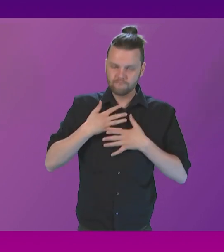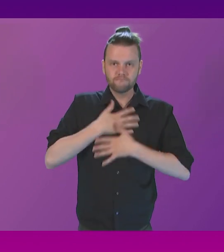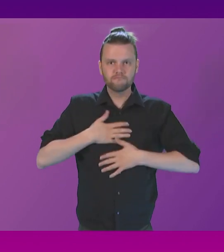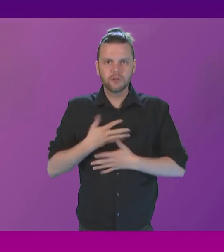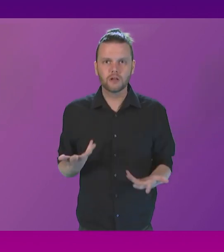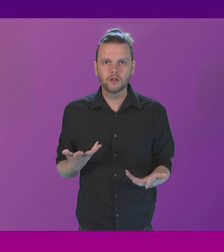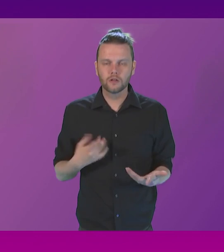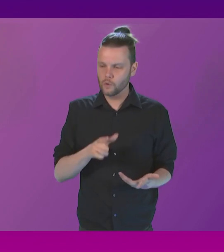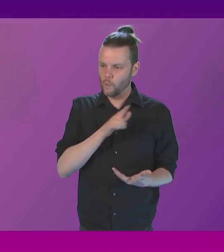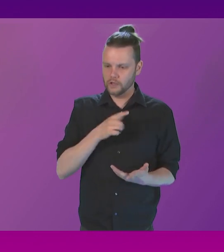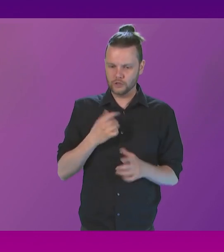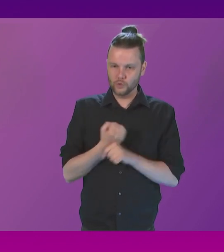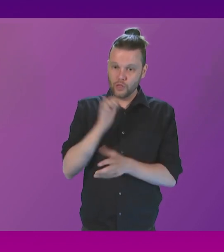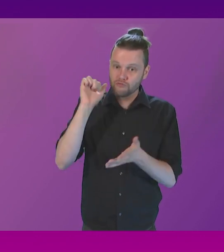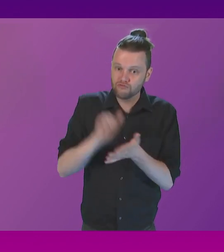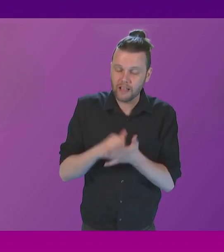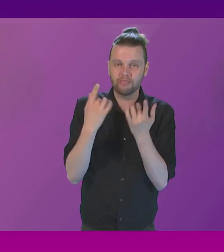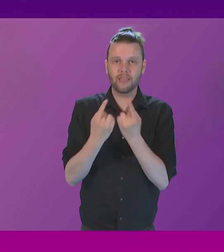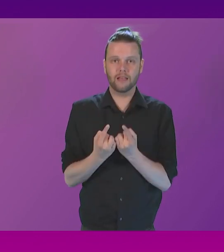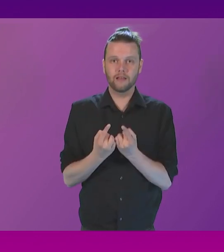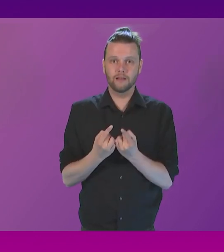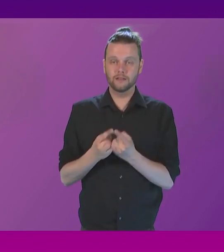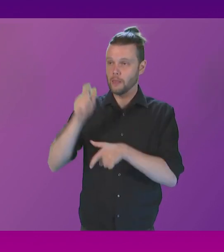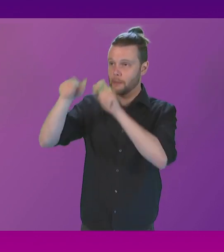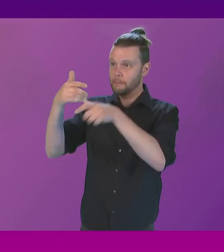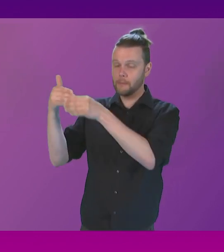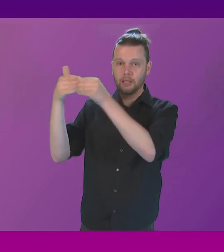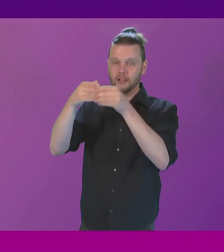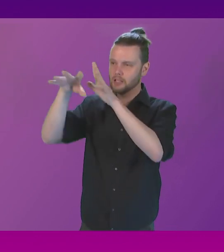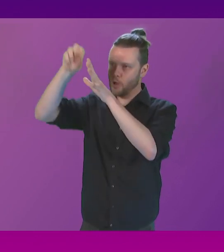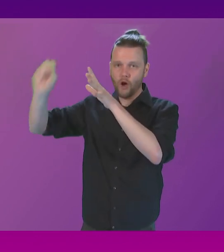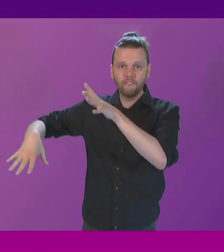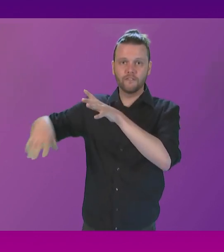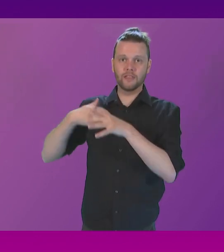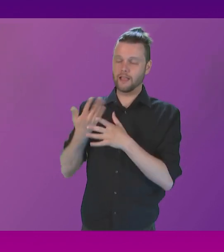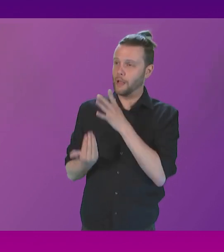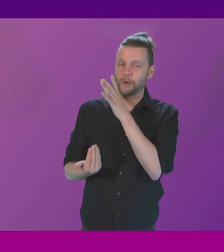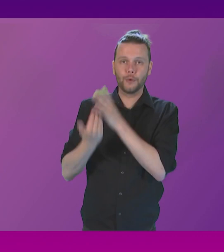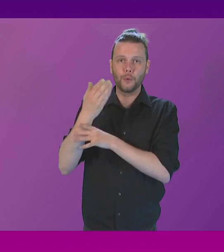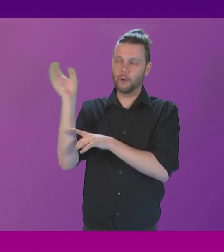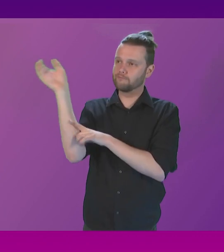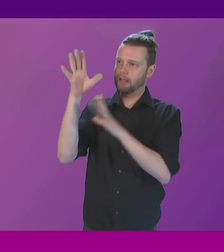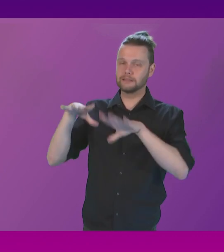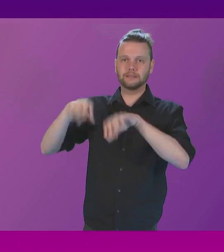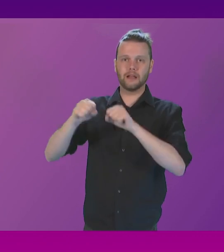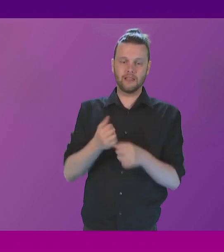Why will he not finally do the right thing and sack the rotten leadership of the board so that we can get a fresh start and justice for those families?